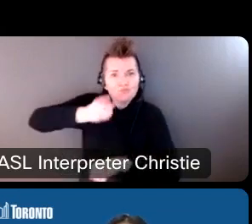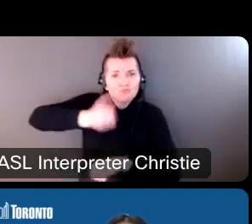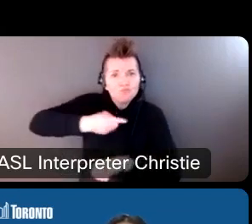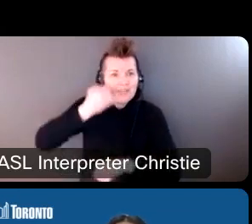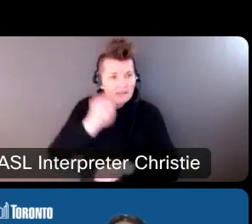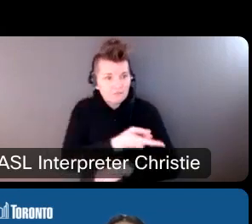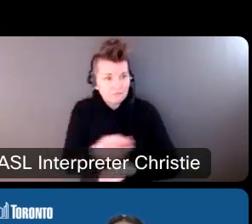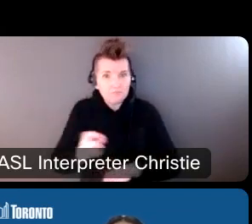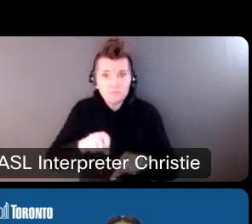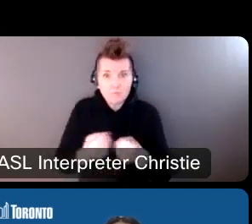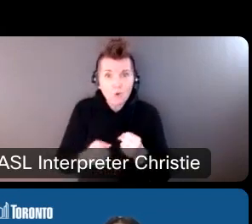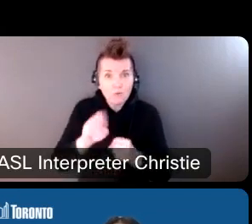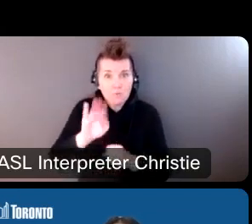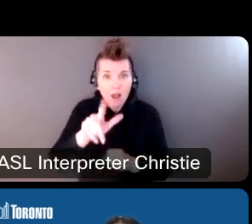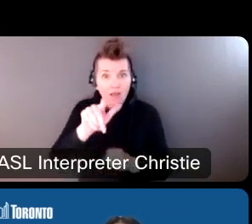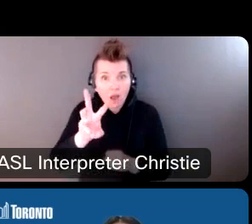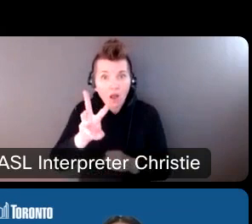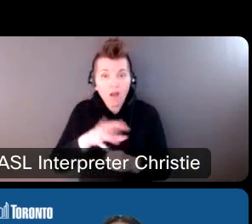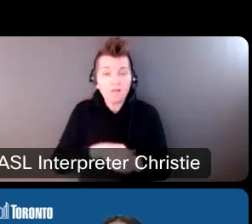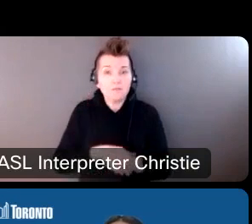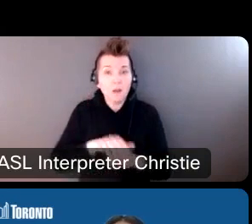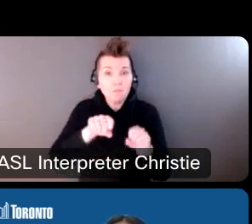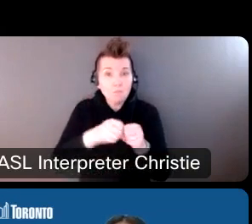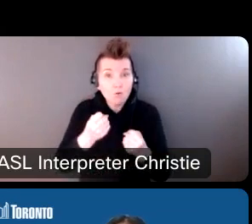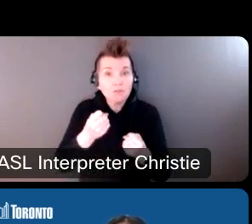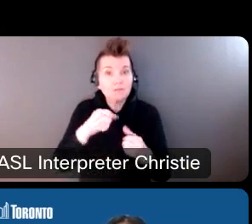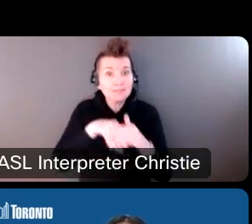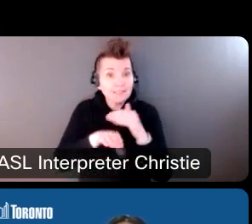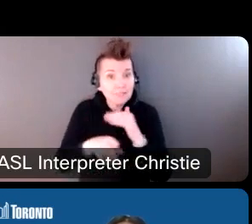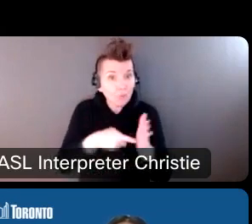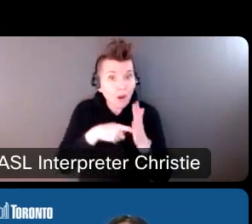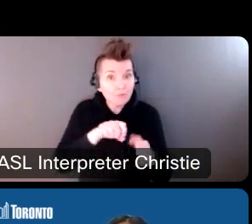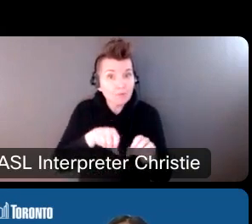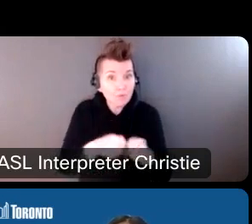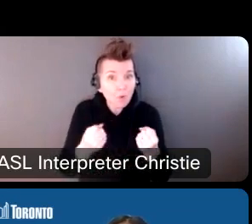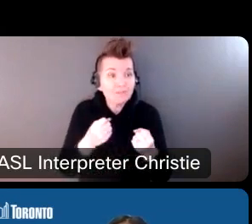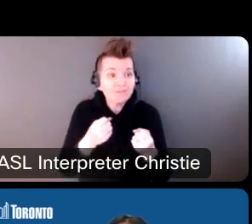infractions of accessibility requirements were not well-addressed or enforced.